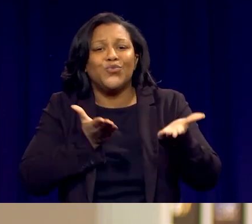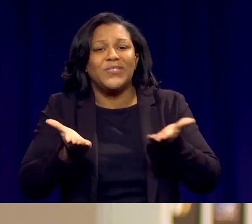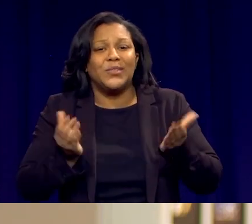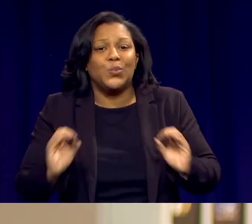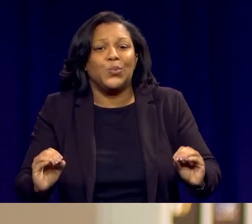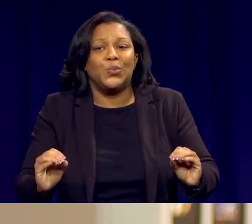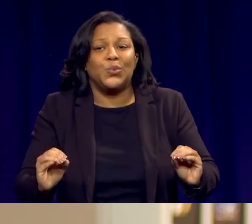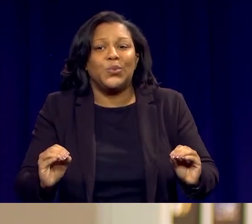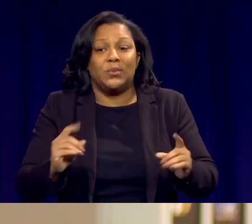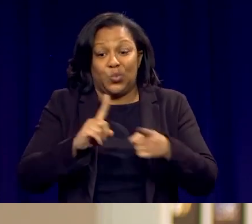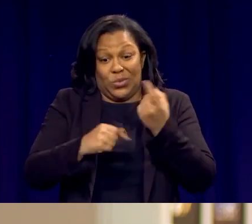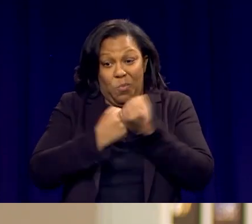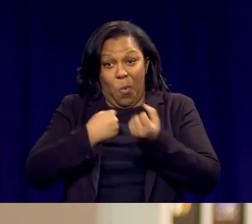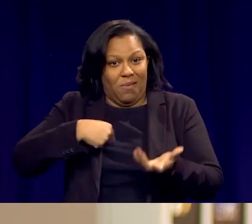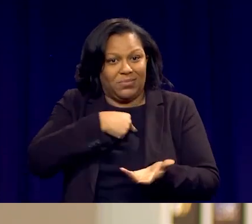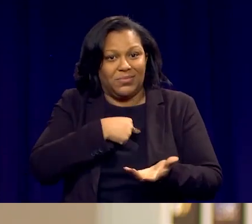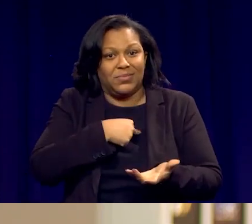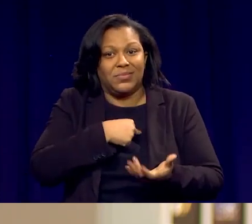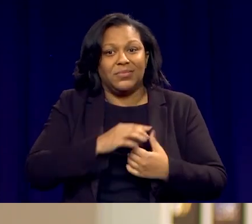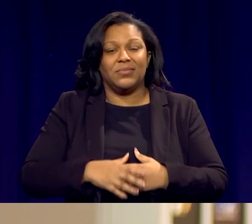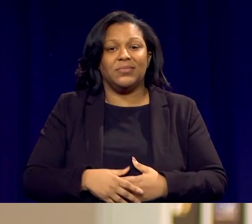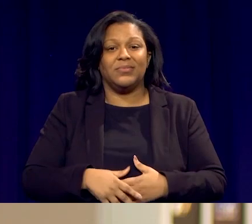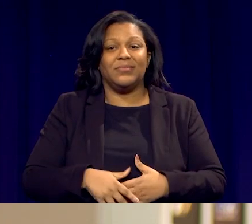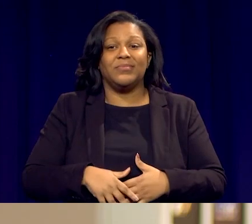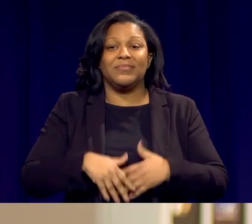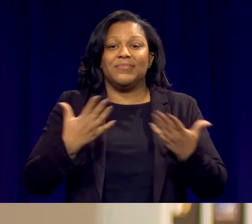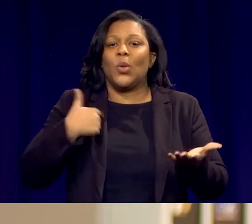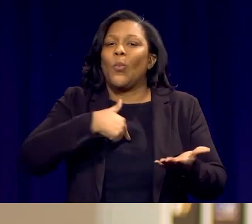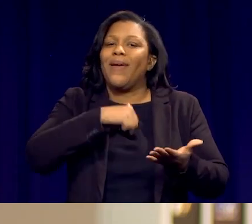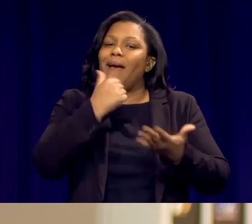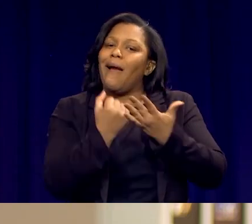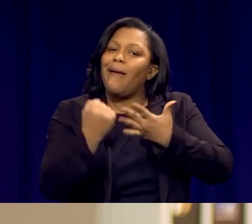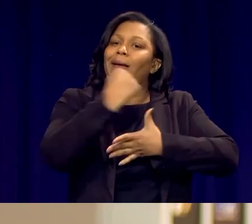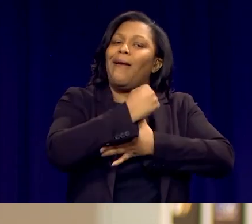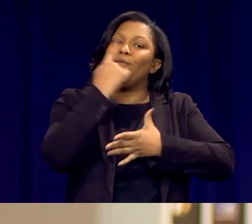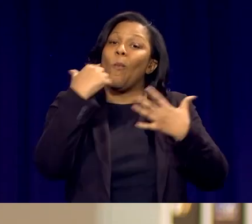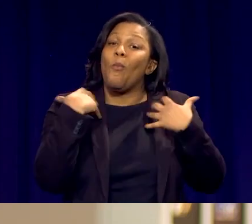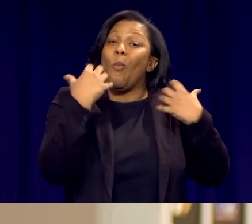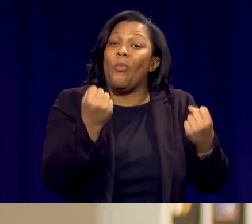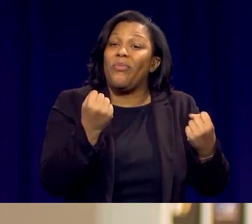we're not receiving the services and support that we need. And so we're put on the back burner